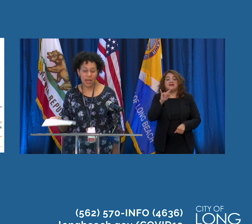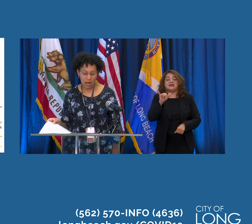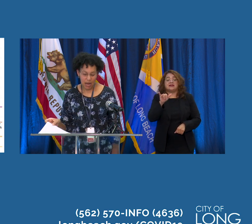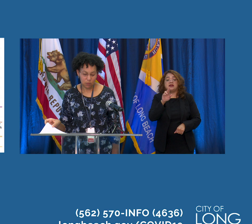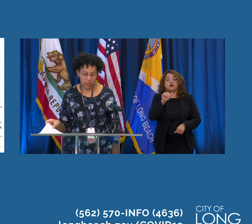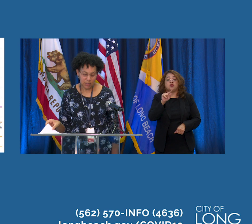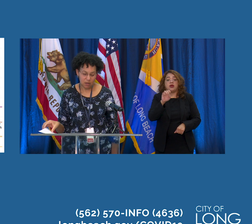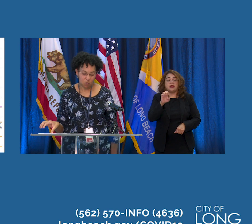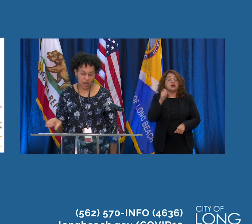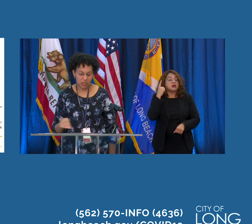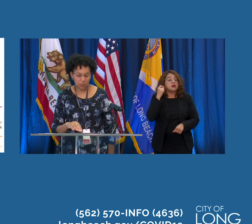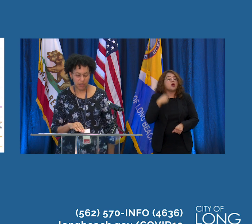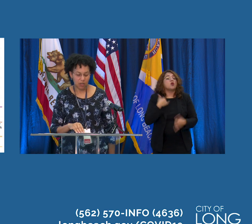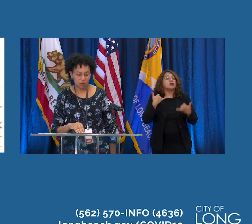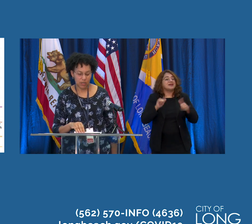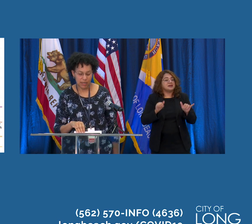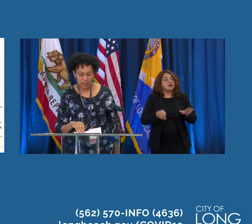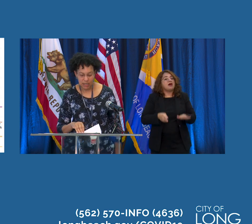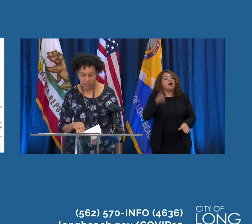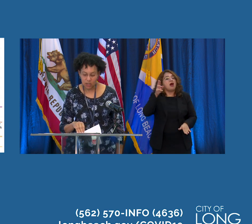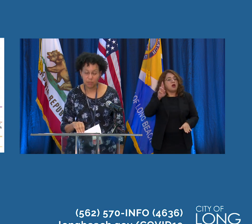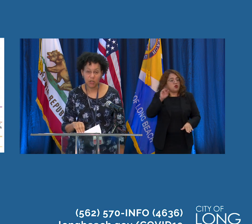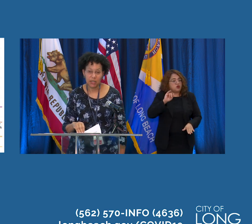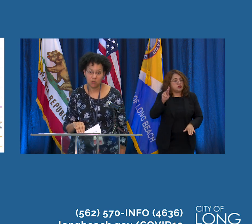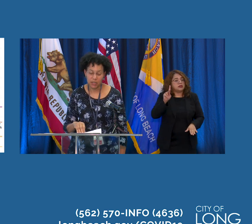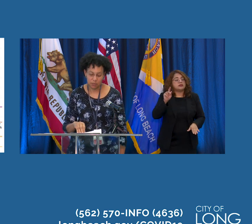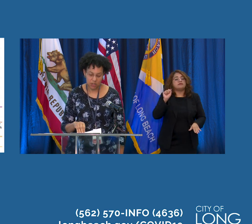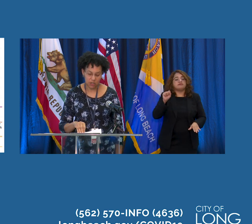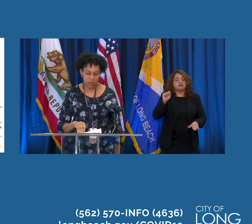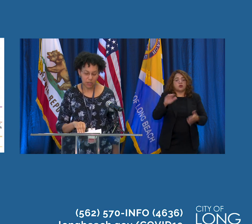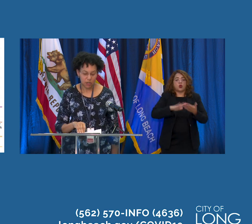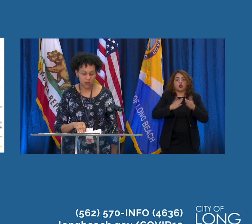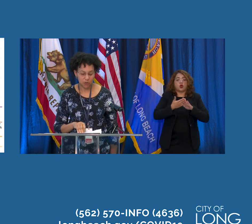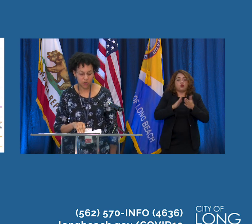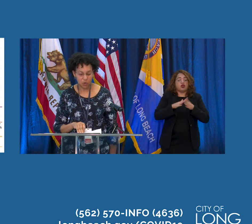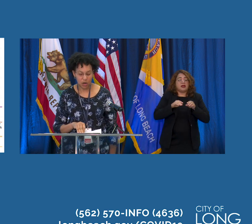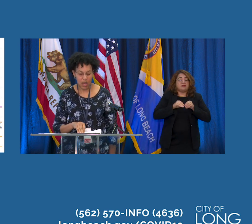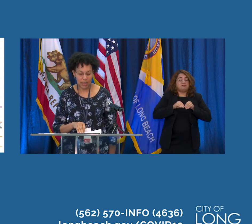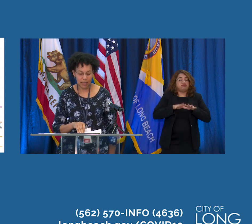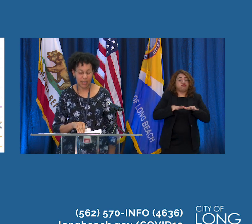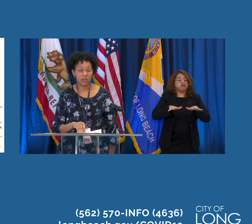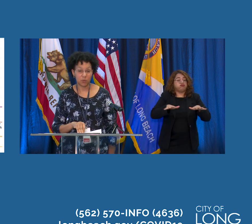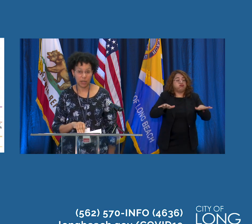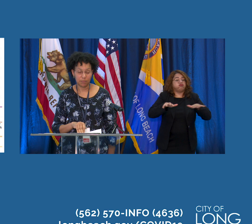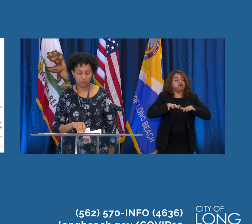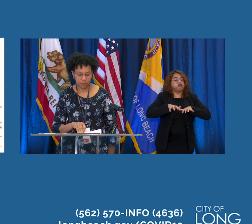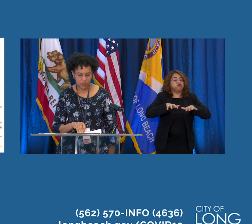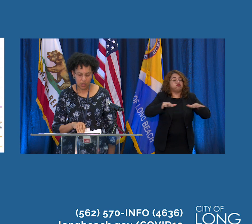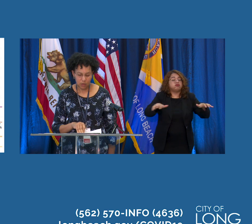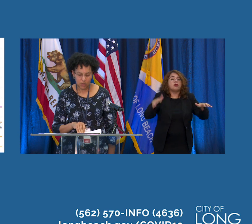at high risk of widespread COVID-19 community transmission due to our high case rate, which